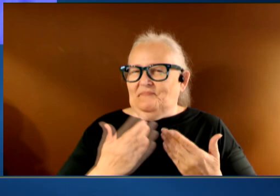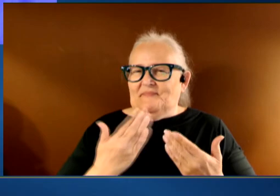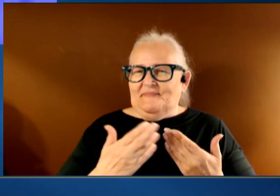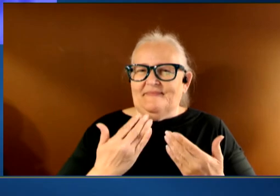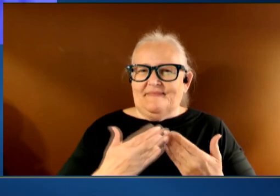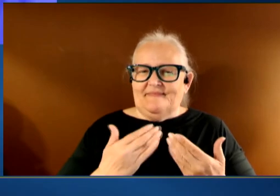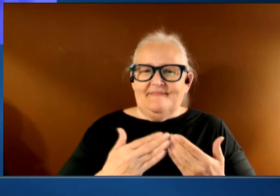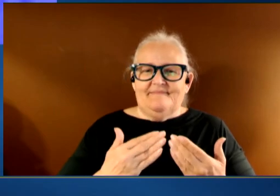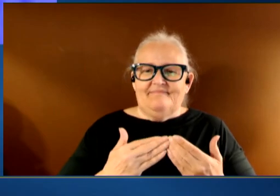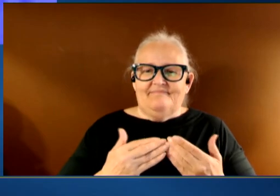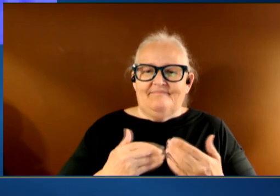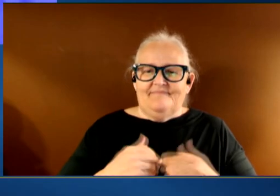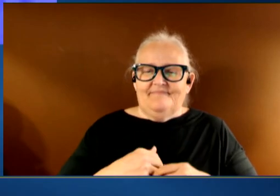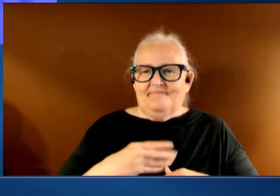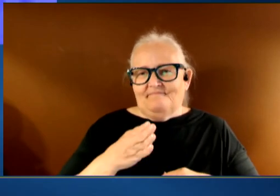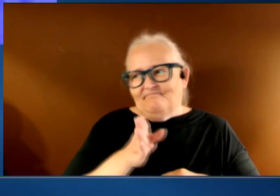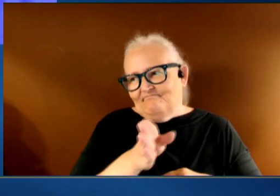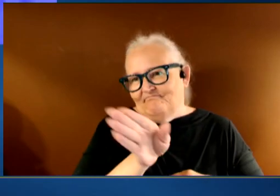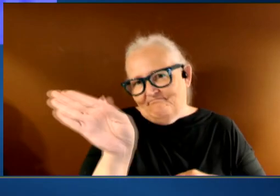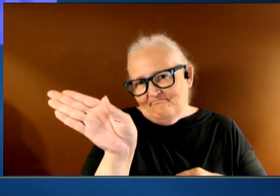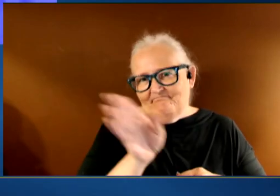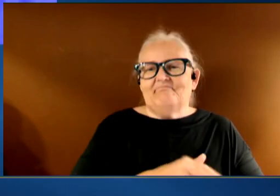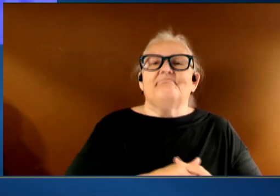left. There are signs that will take you right there. If you need help finding them,